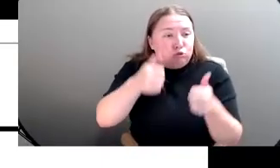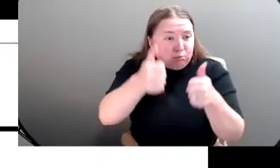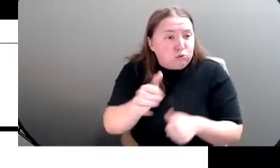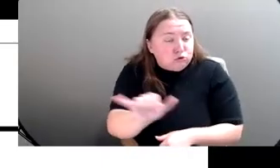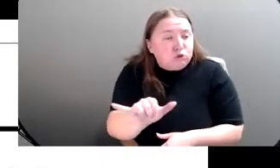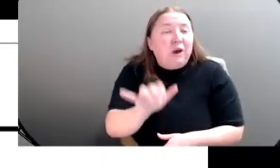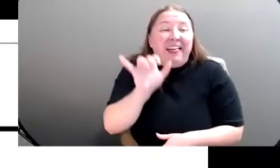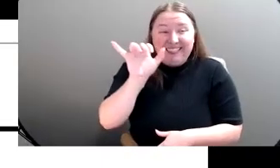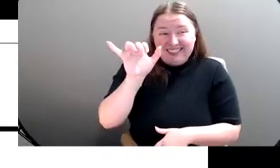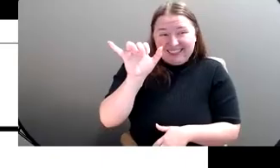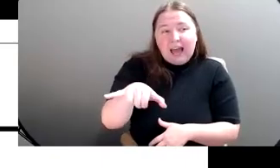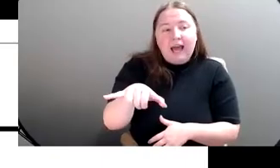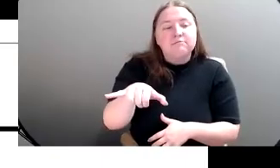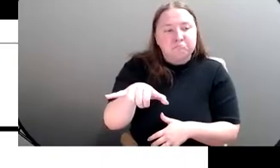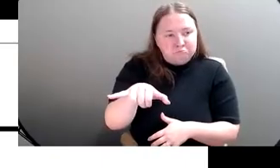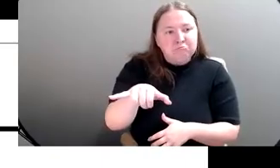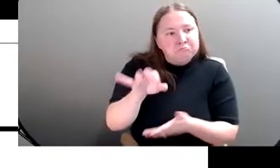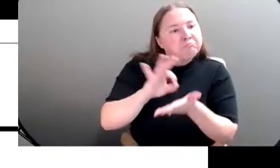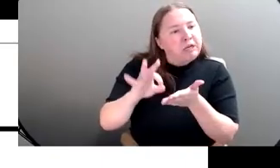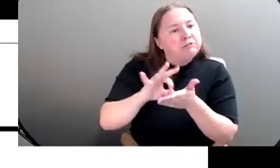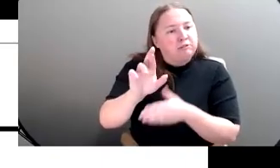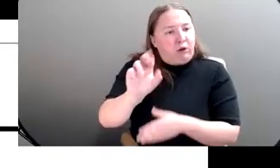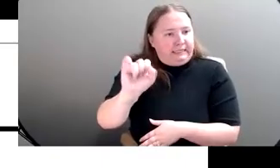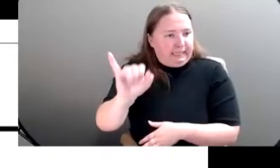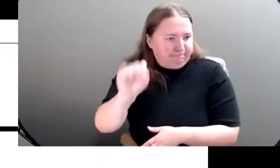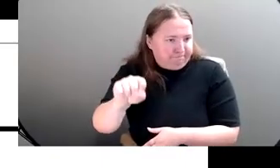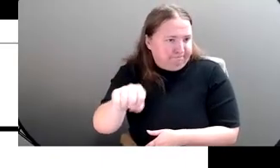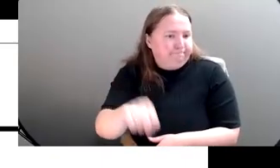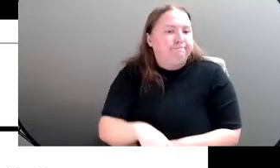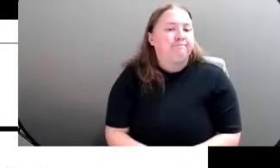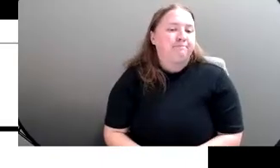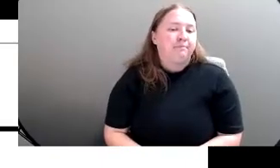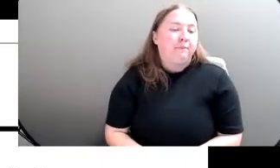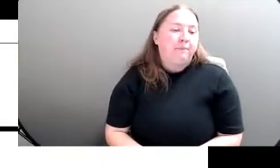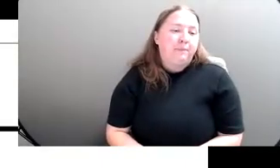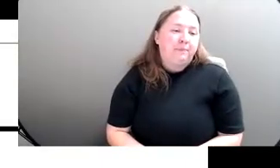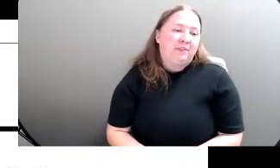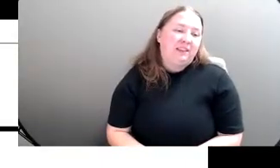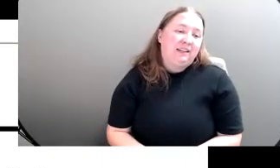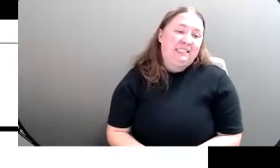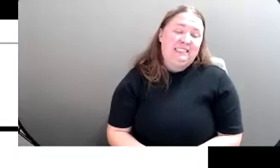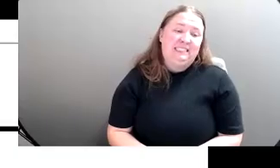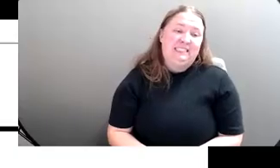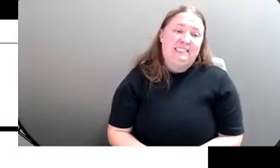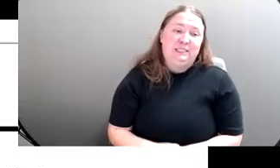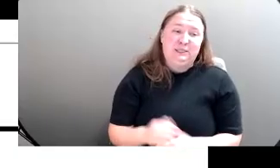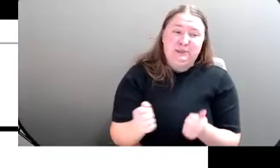Now that would be considered RSI. This is with the videos and everything.